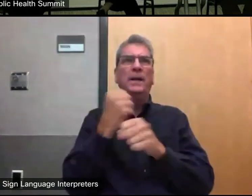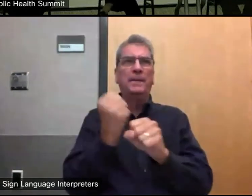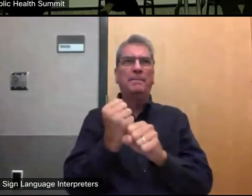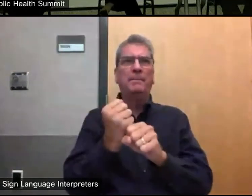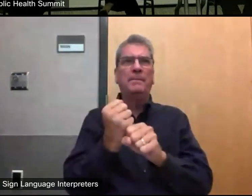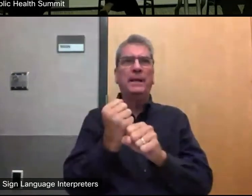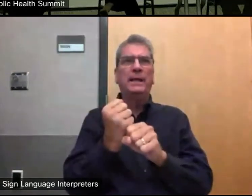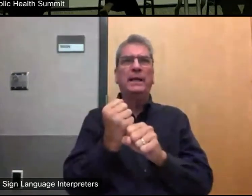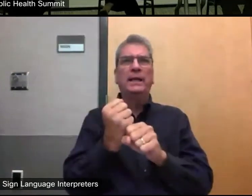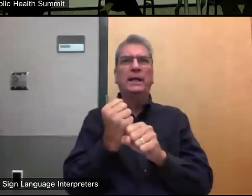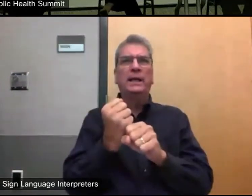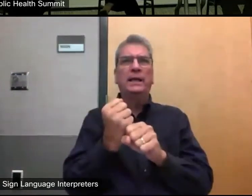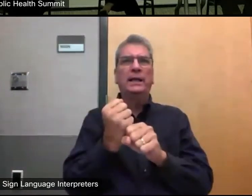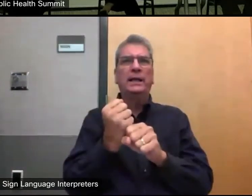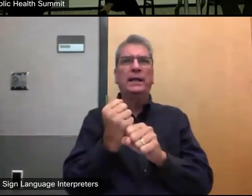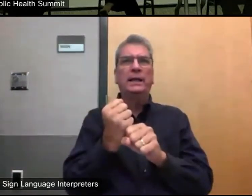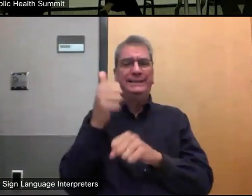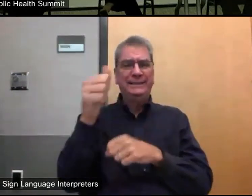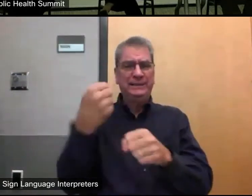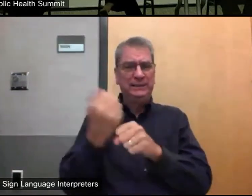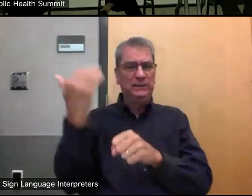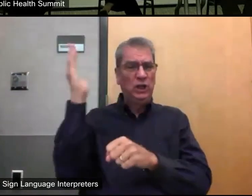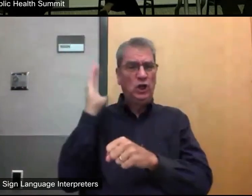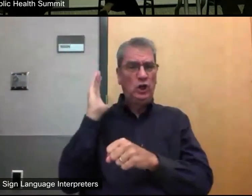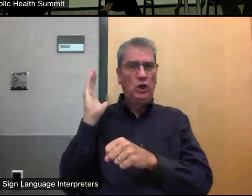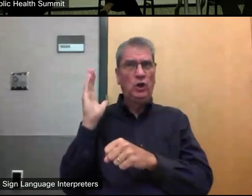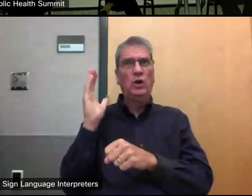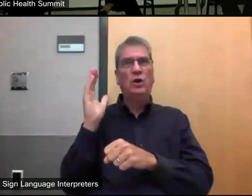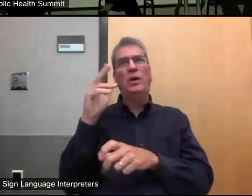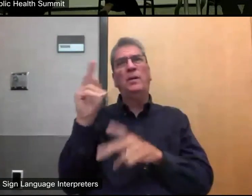I think everyone, like 10 years ago was like, oh, like the way people thought about social